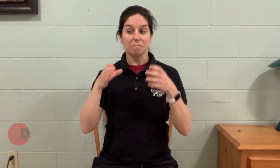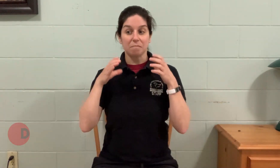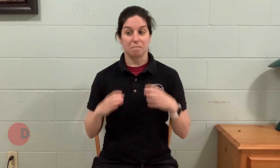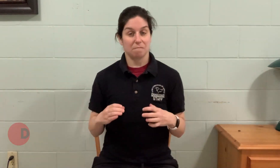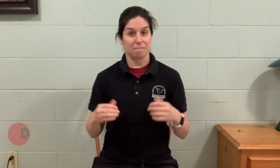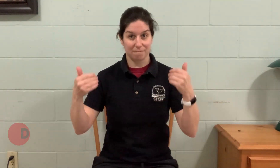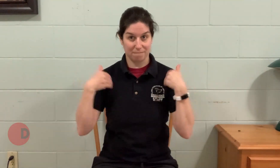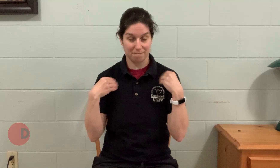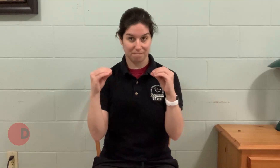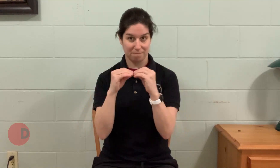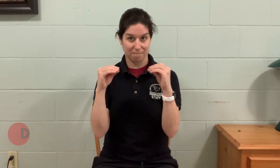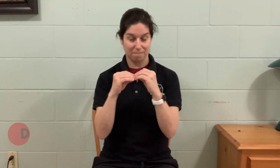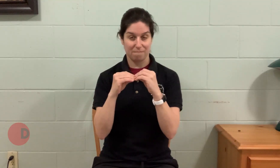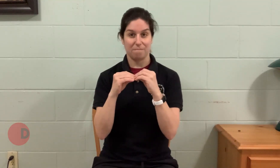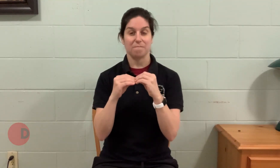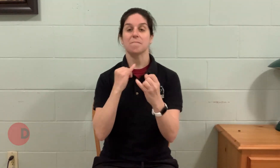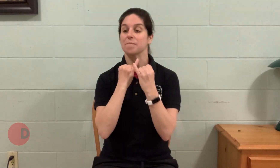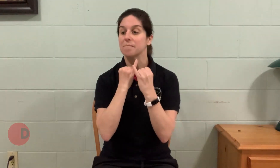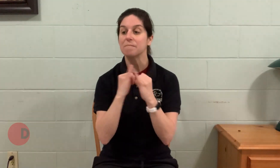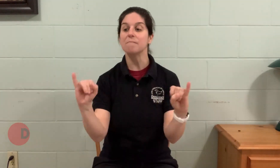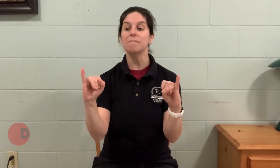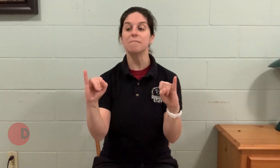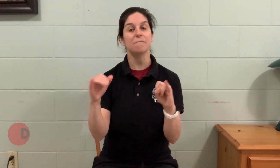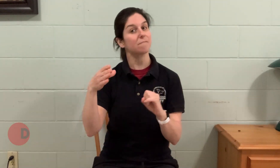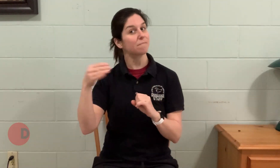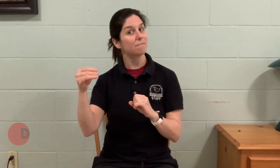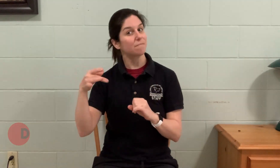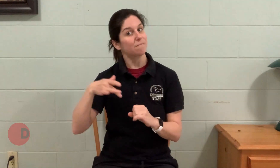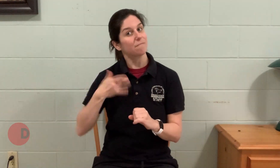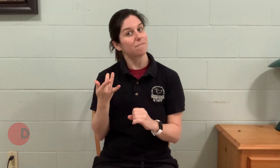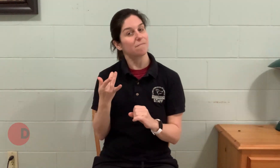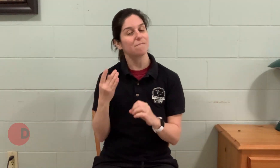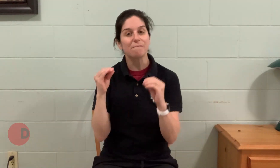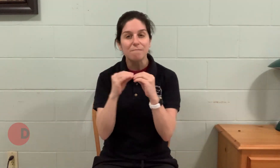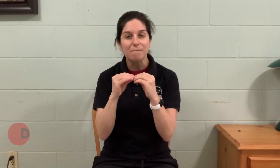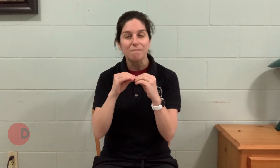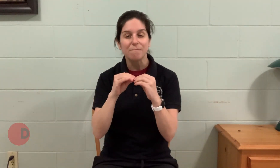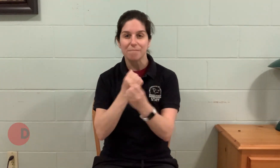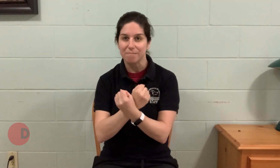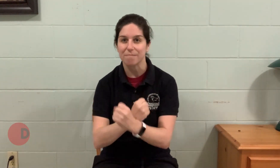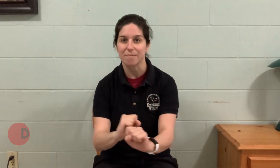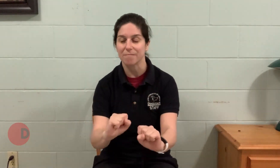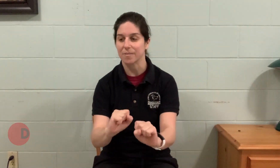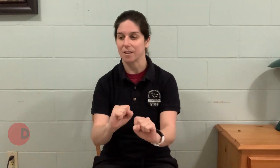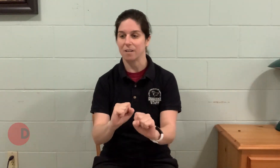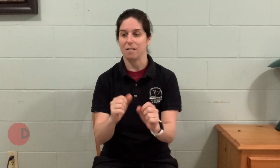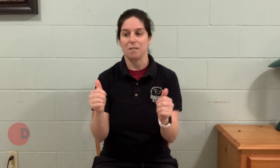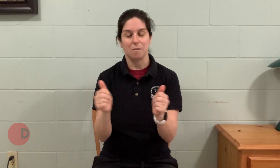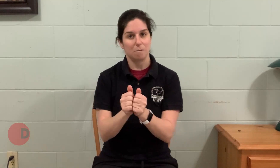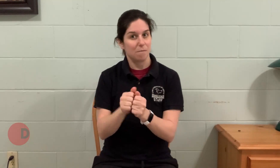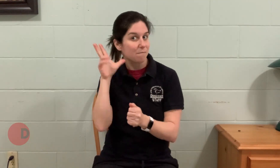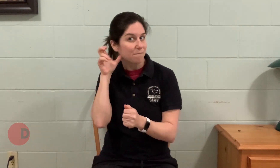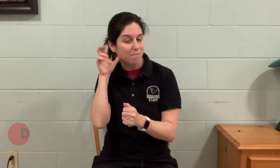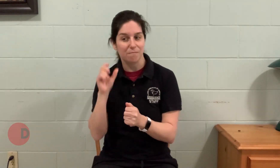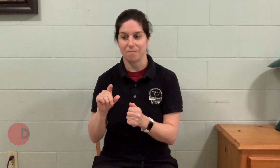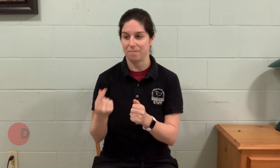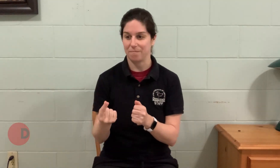Clients have more independence and feel safer with a hearing dog